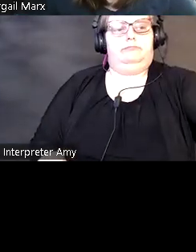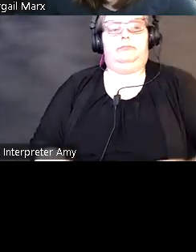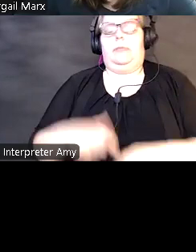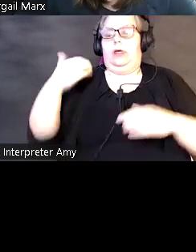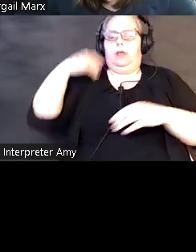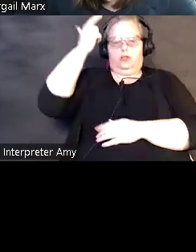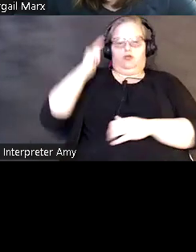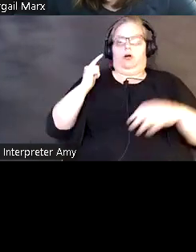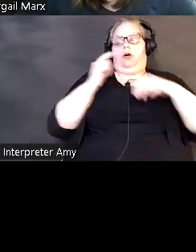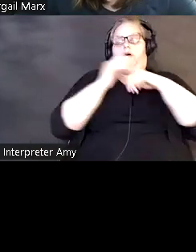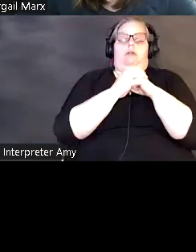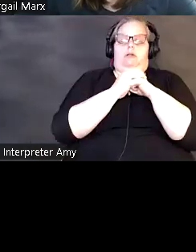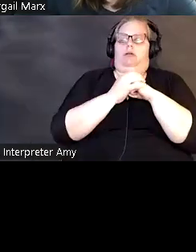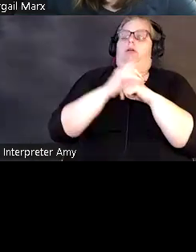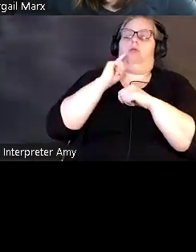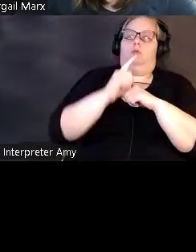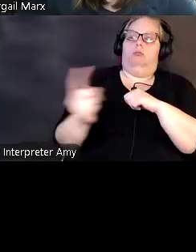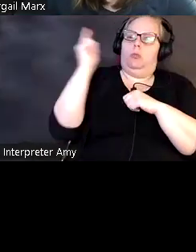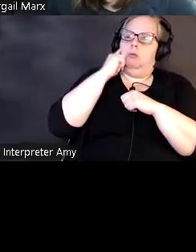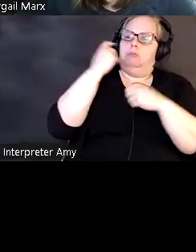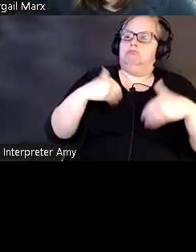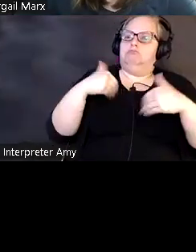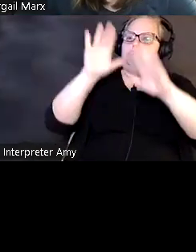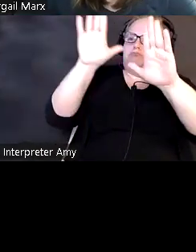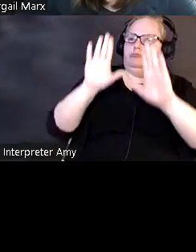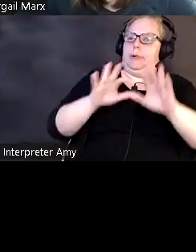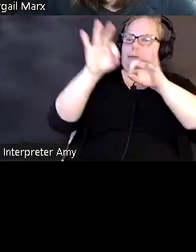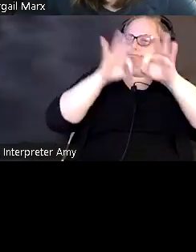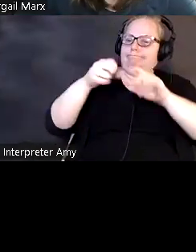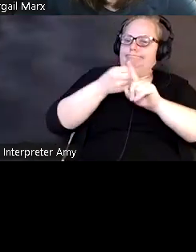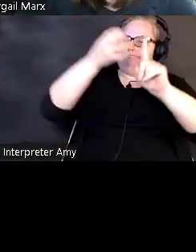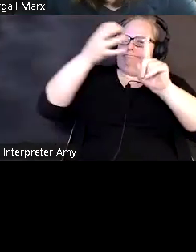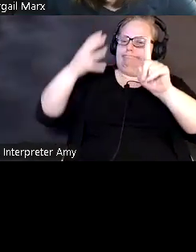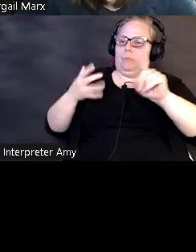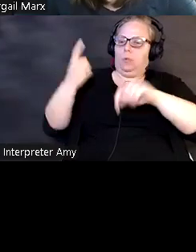really -- I heard a really great explanation once that kind of addresses what you both are sharing,